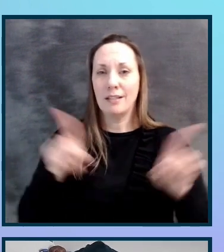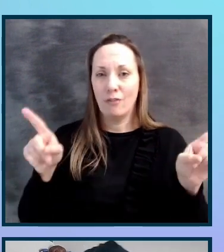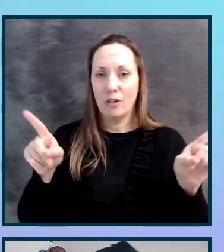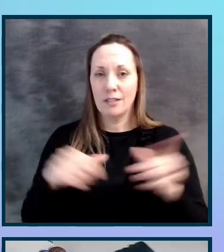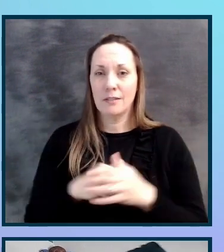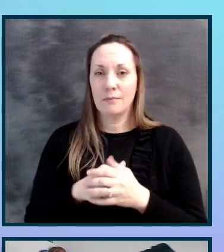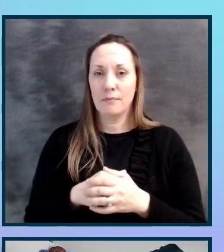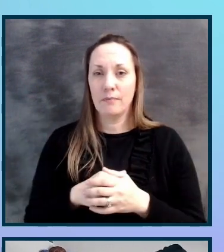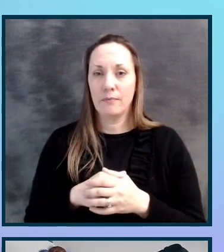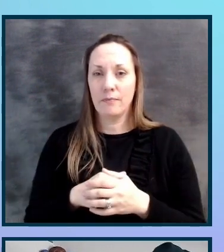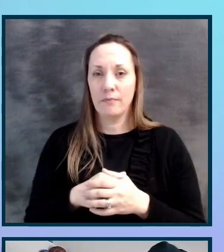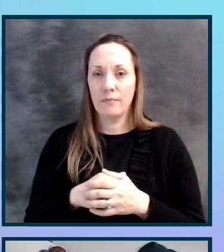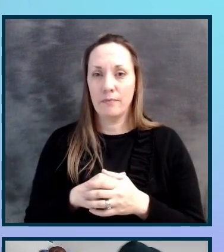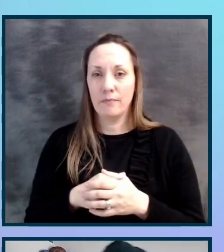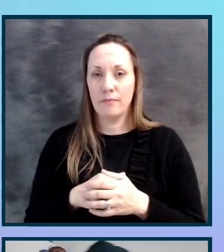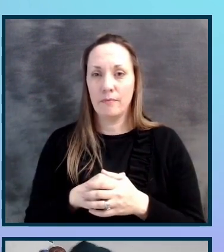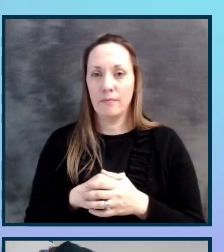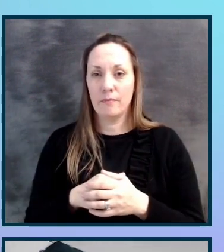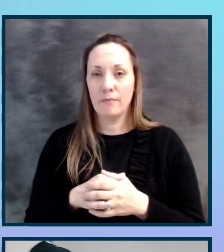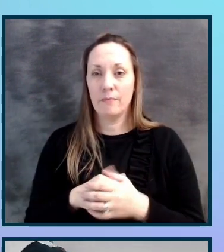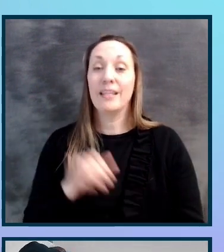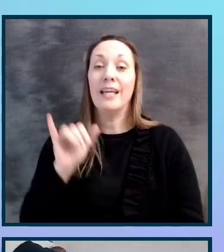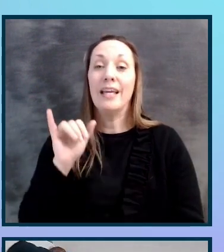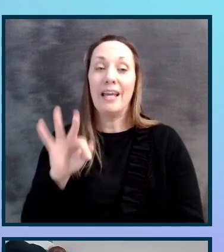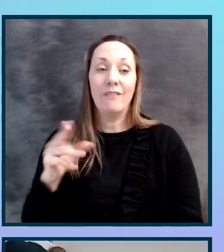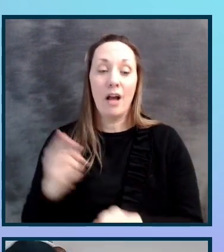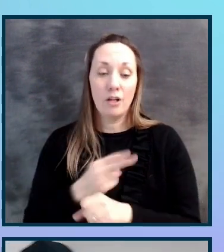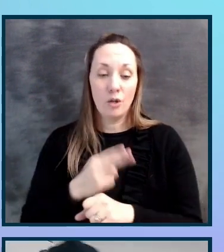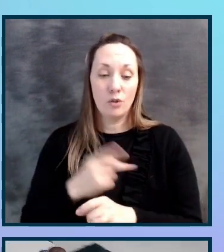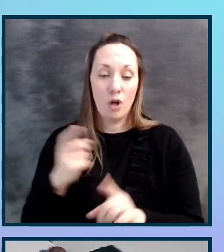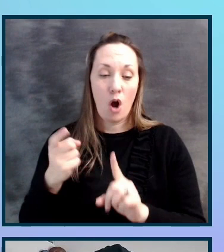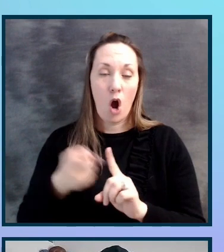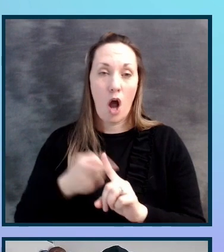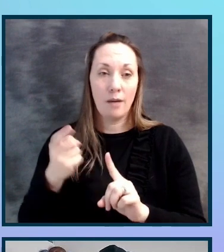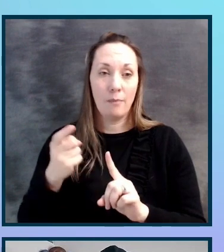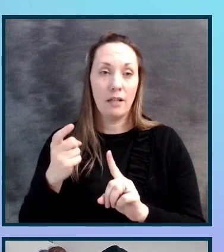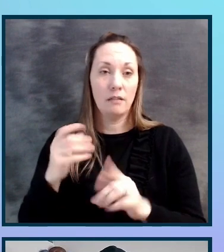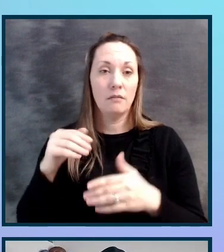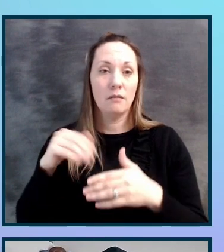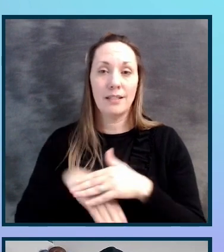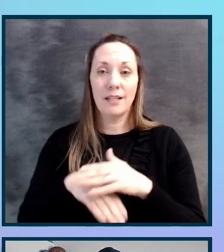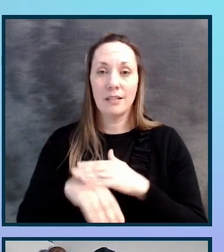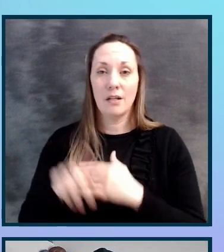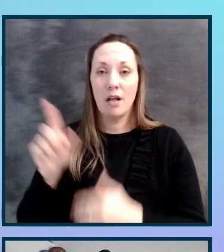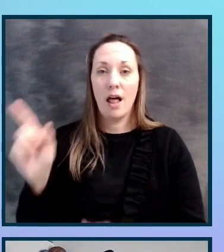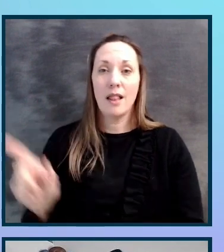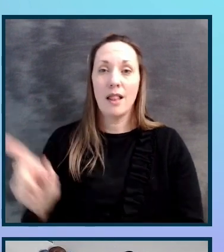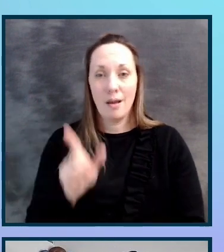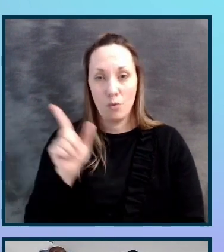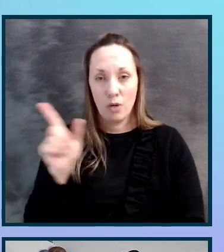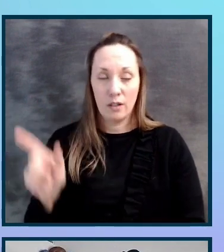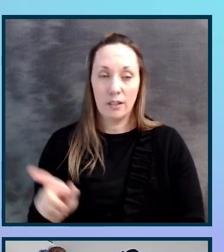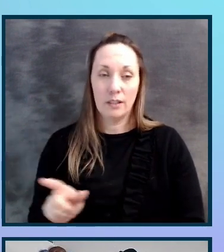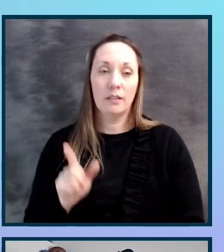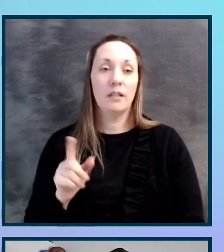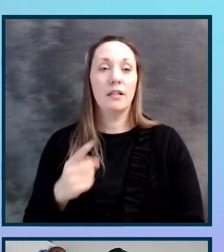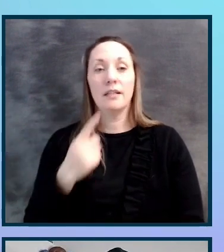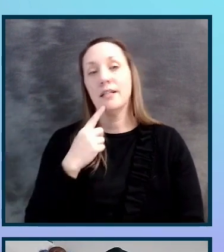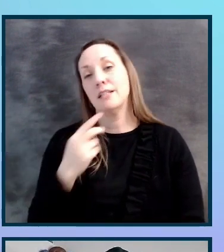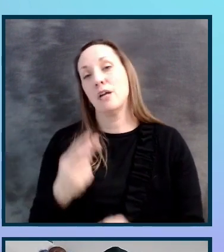So if I was you an automated accessibility library, I have an example on the screen of somebody who let's say they're using web driver JS